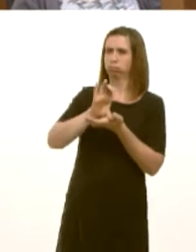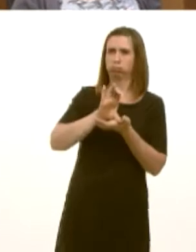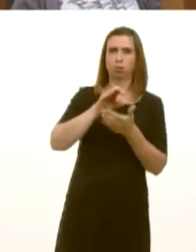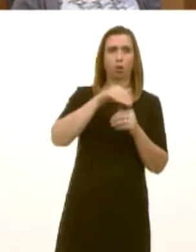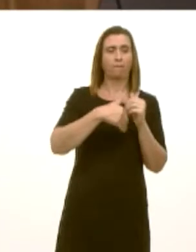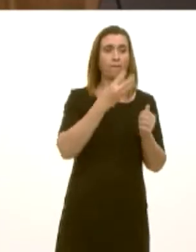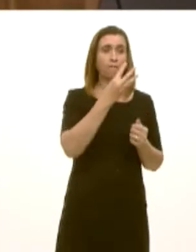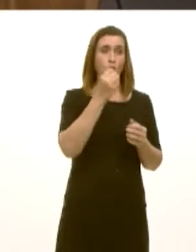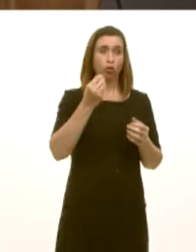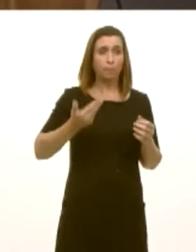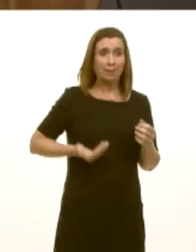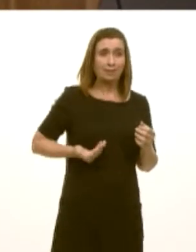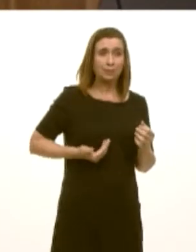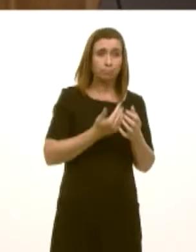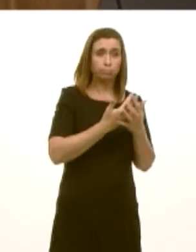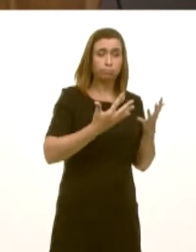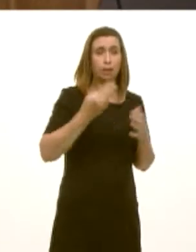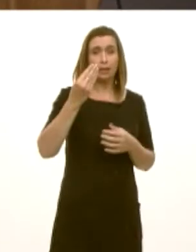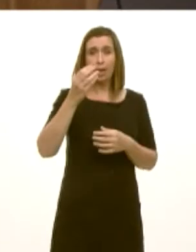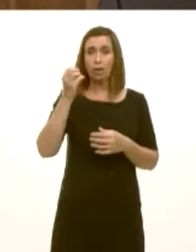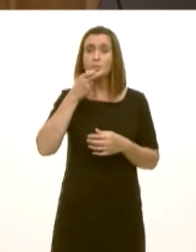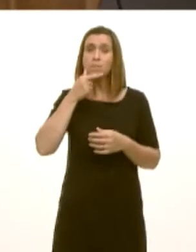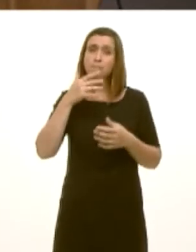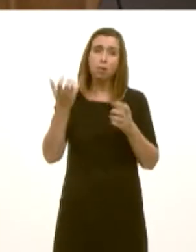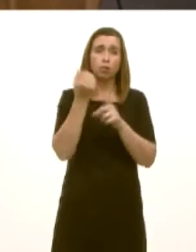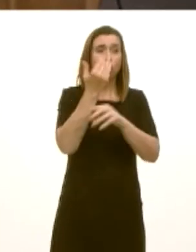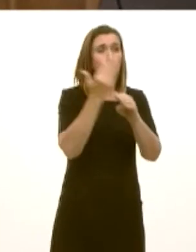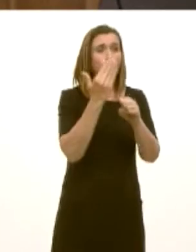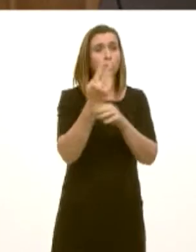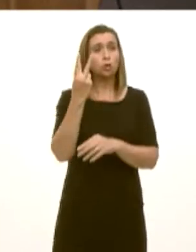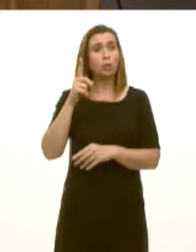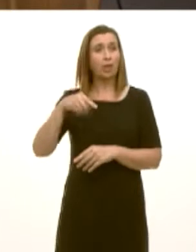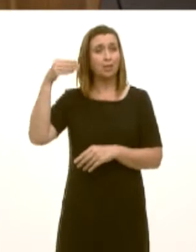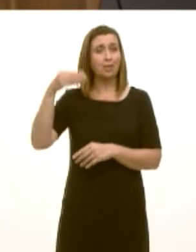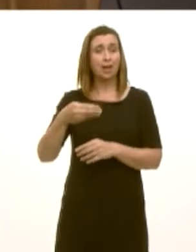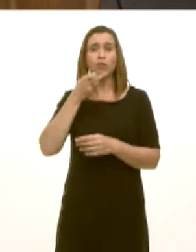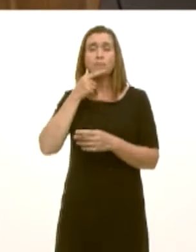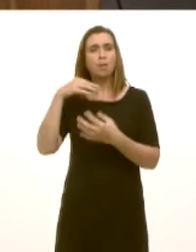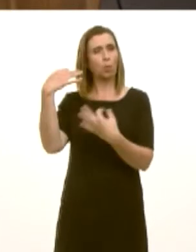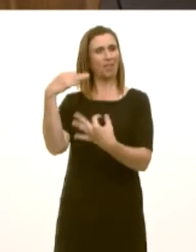Theyíve also supported 900 people into work and 2,900 people to gain qualifications, demonstrating